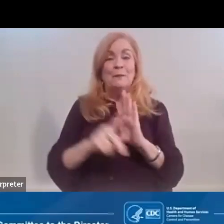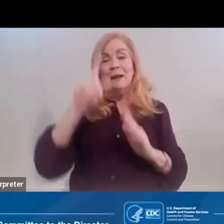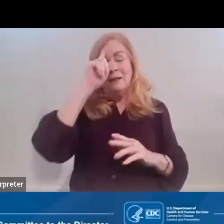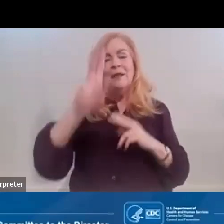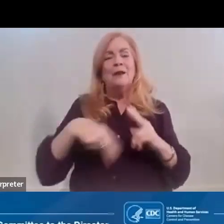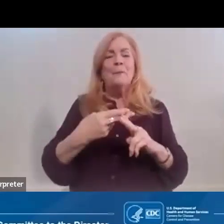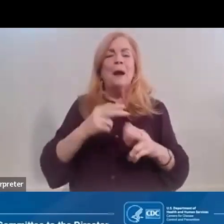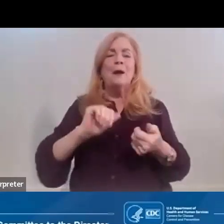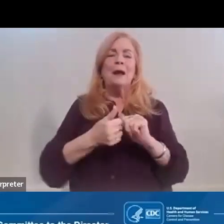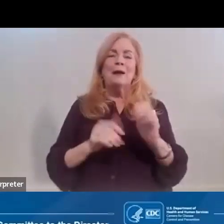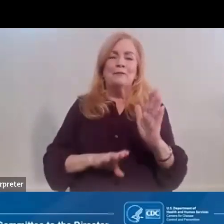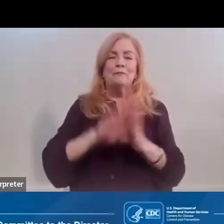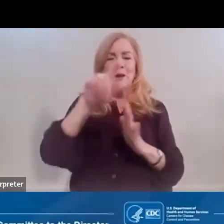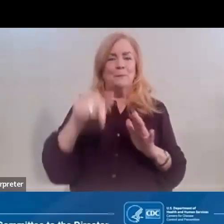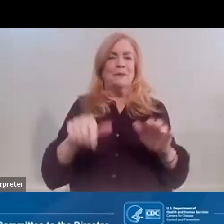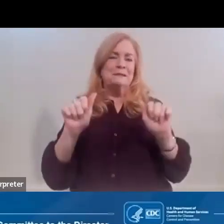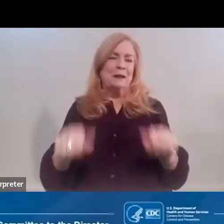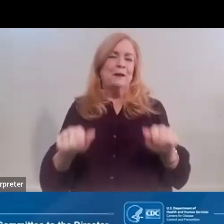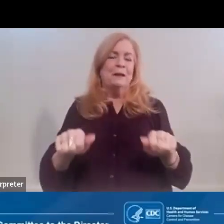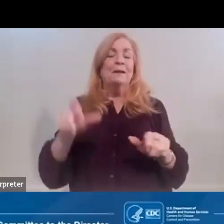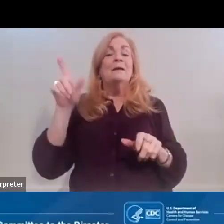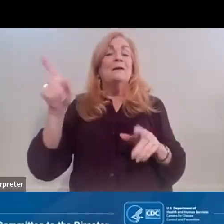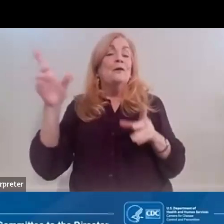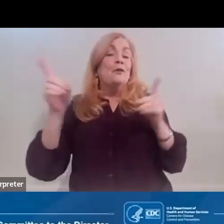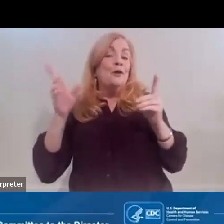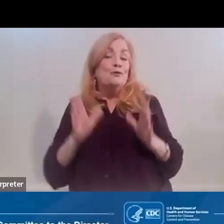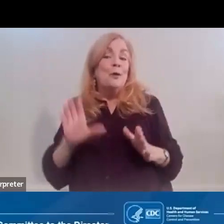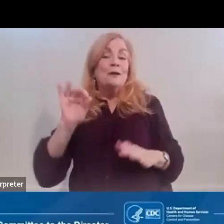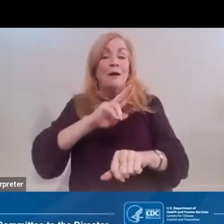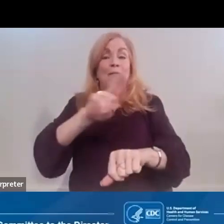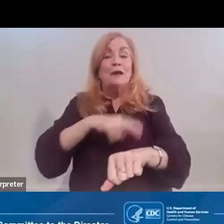And Louis Uccellini, who was the Director of the National Weather Service at the time,